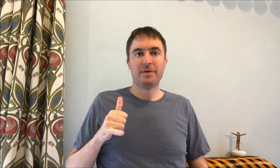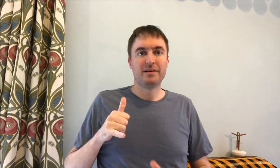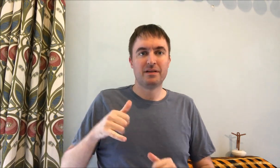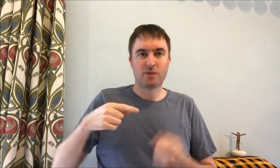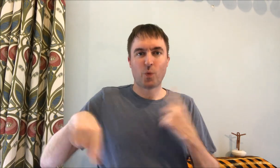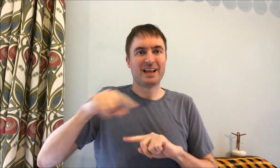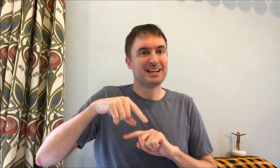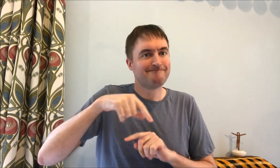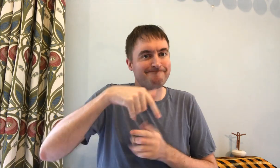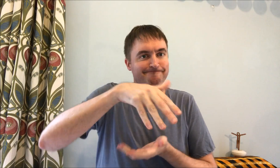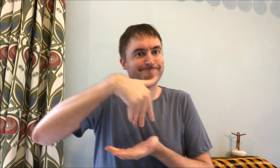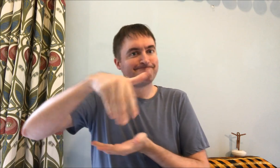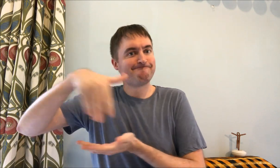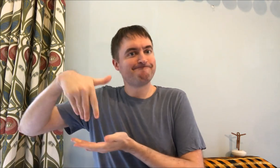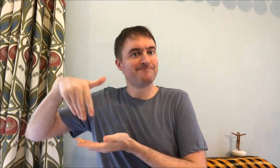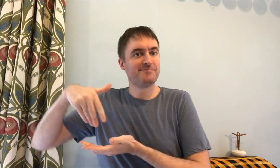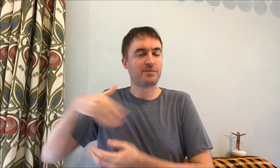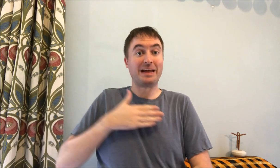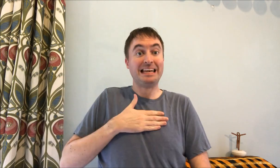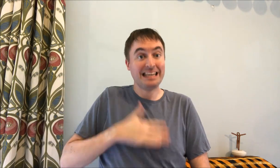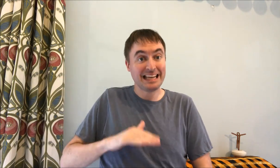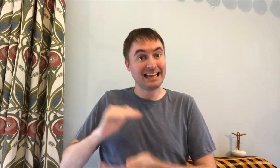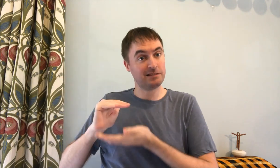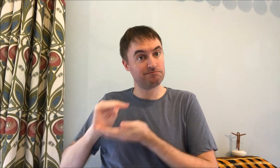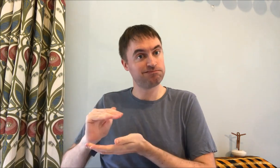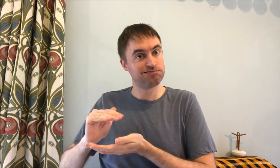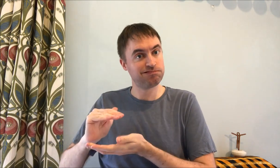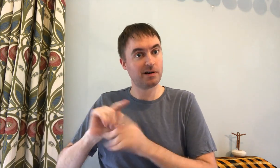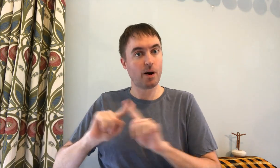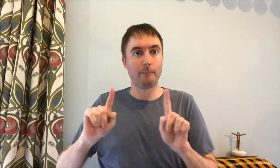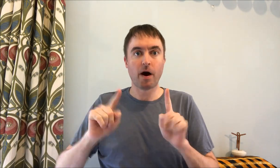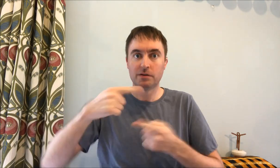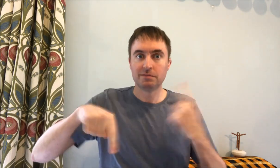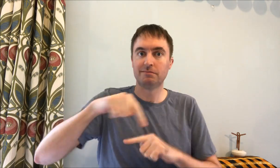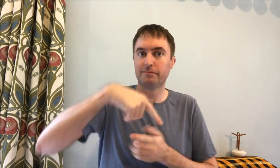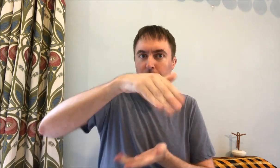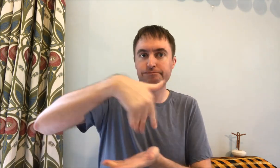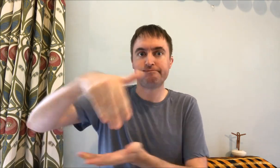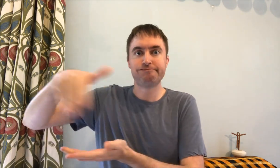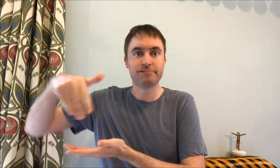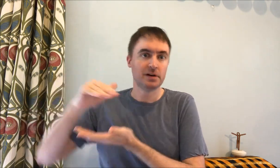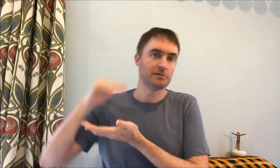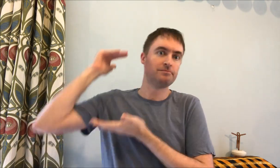we acquire or hold on to more than we need.